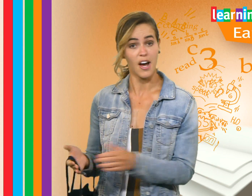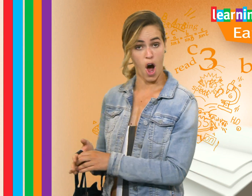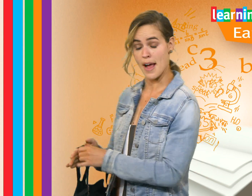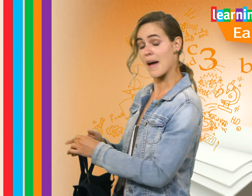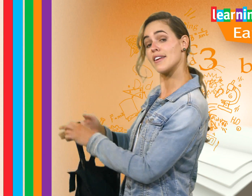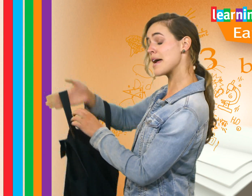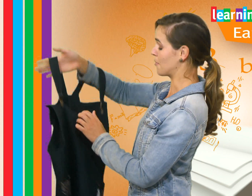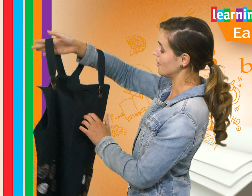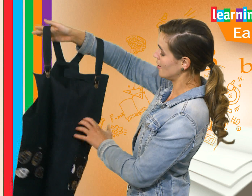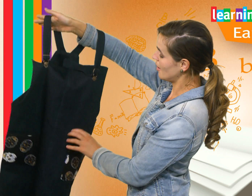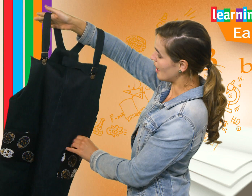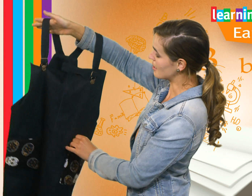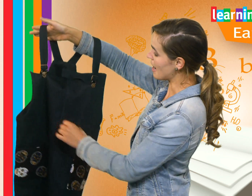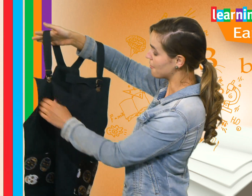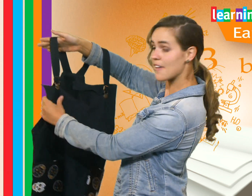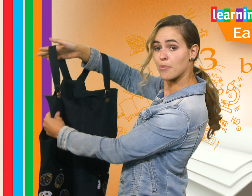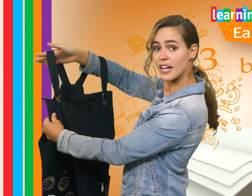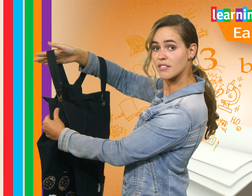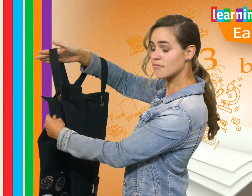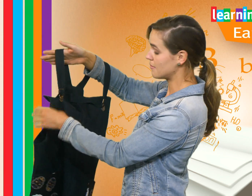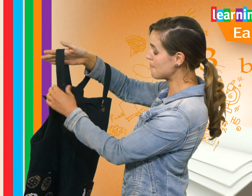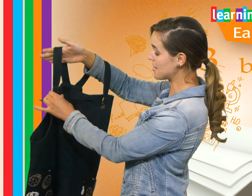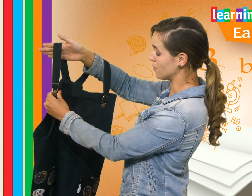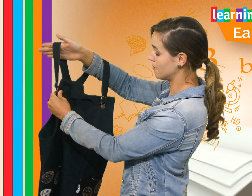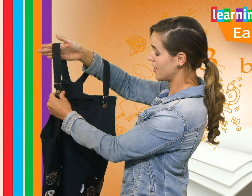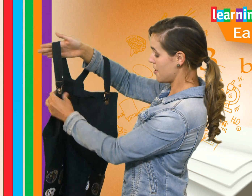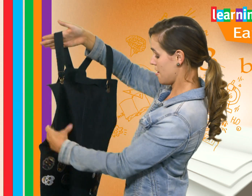I made an apron, and it’s made of fabric and metal.